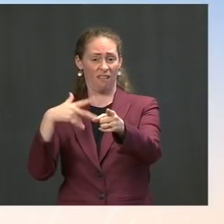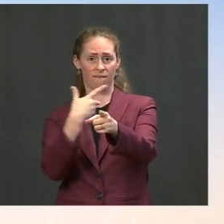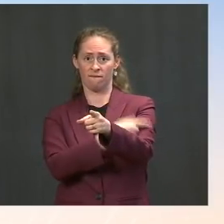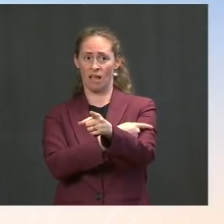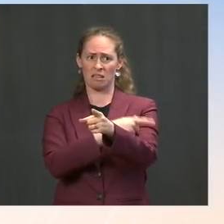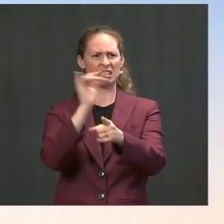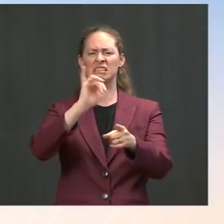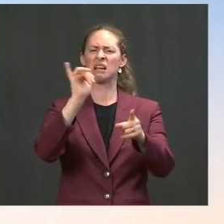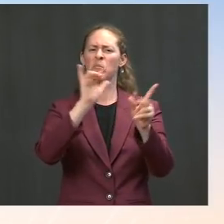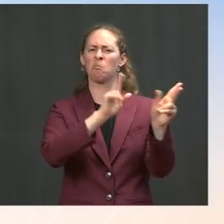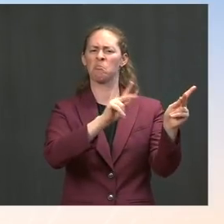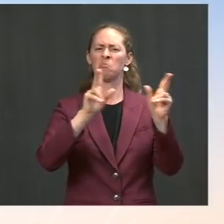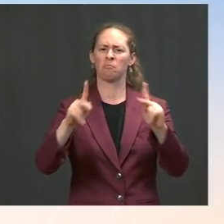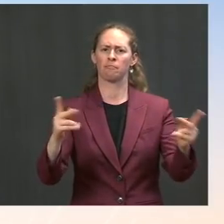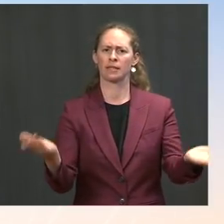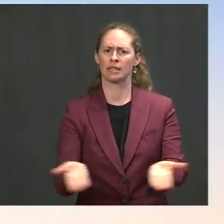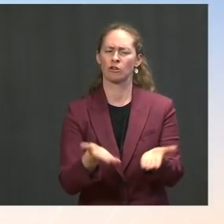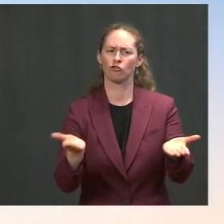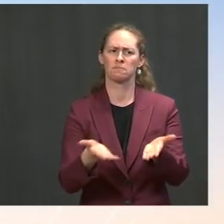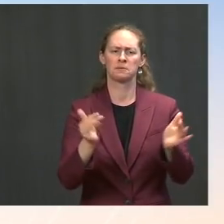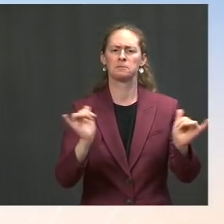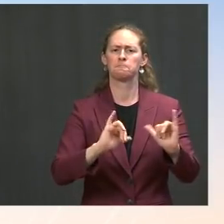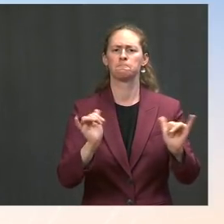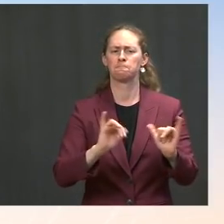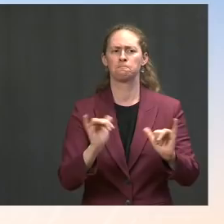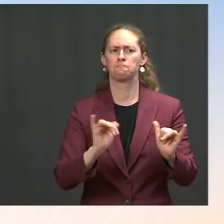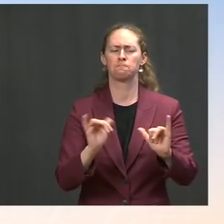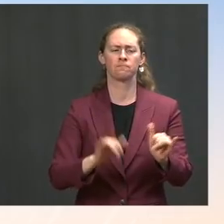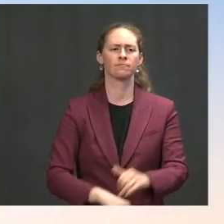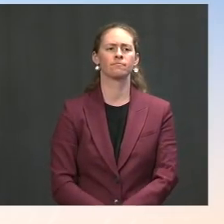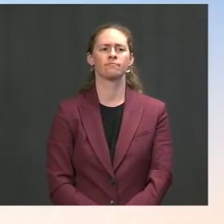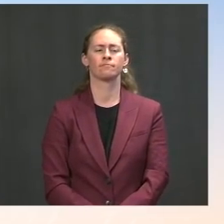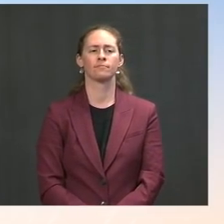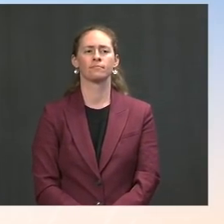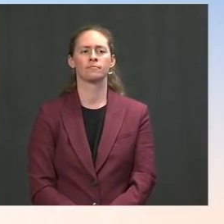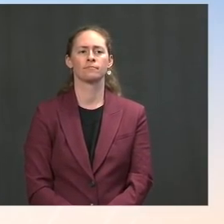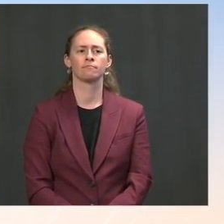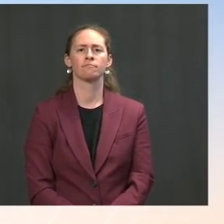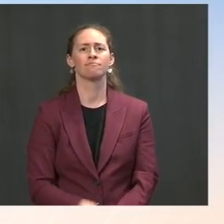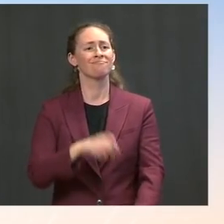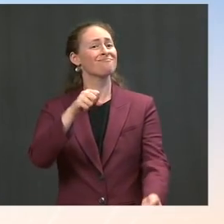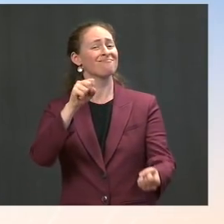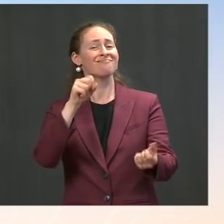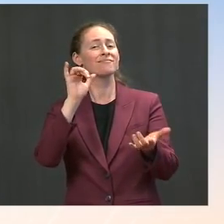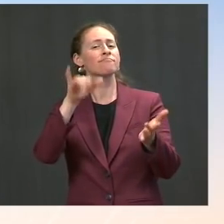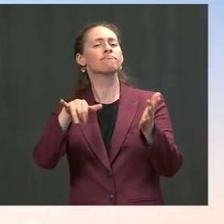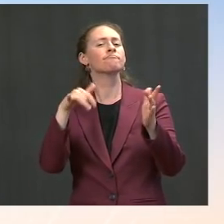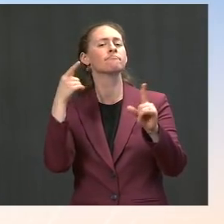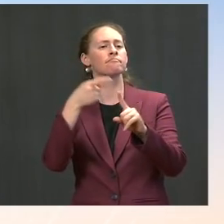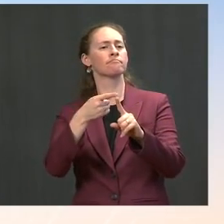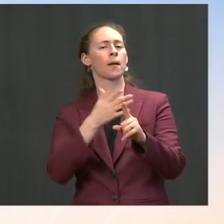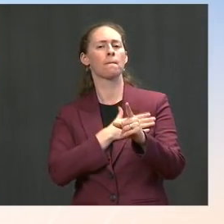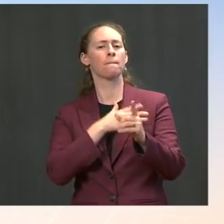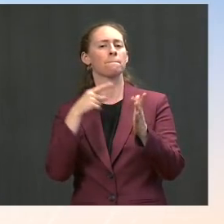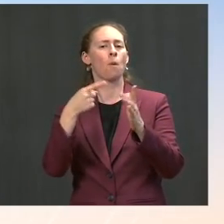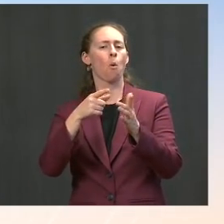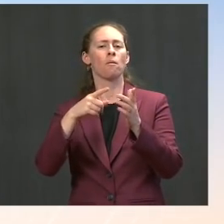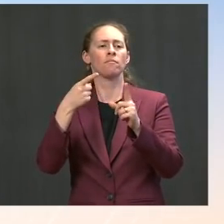it is much more expensive than hospitalizations that -- that was what I was trying to convey. What the CDC does is they have these -- they tra- --